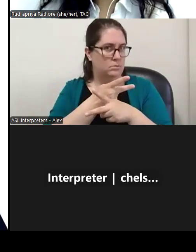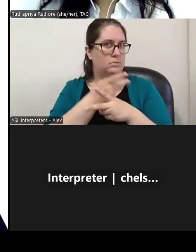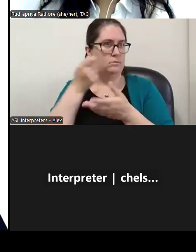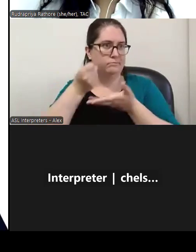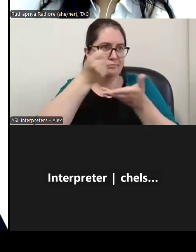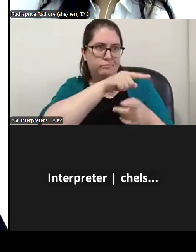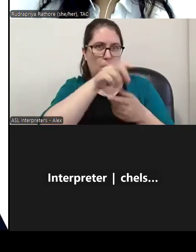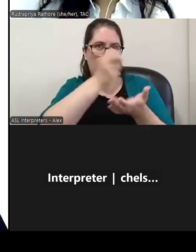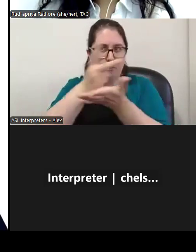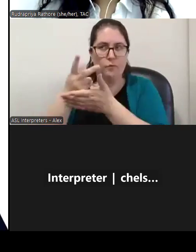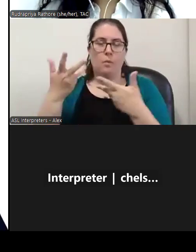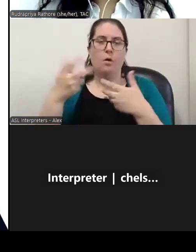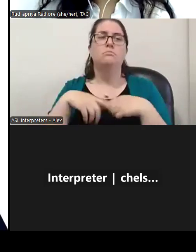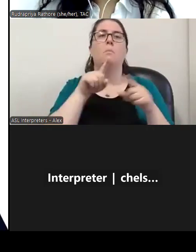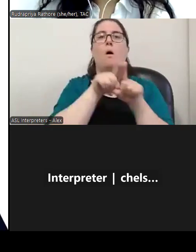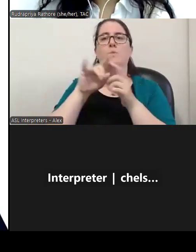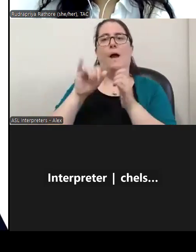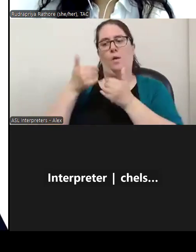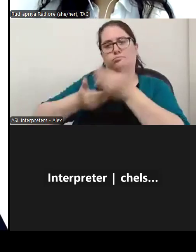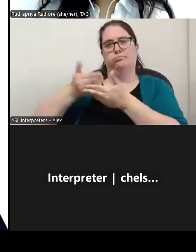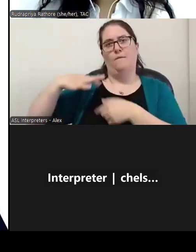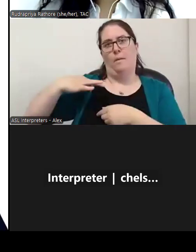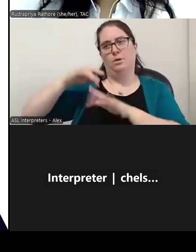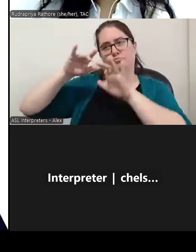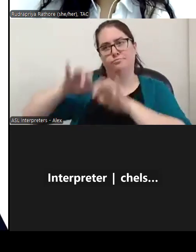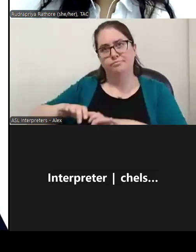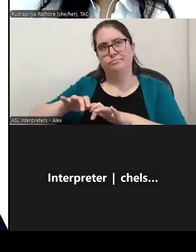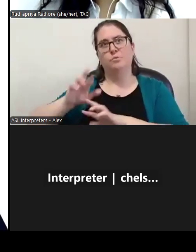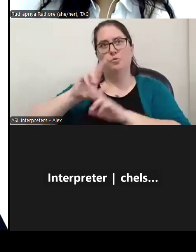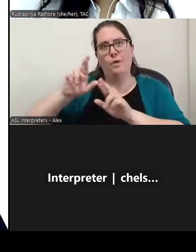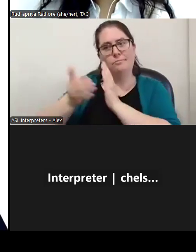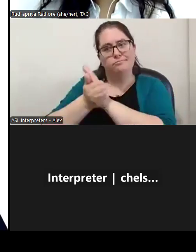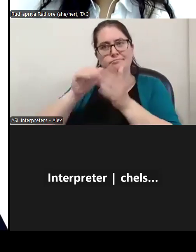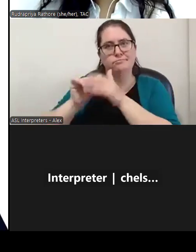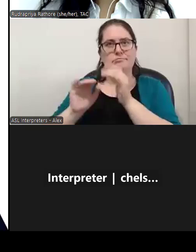that you understand what you will need to prepare um to apply for this funding